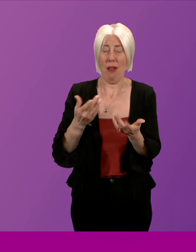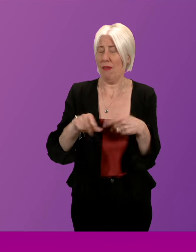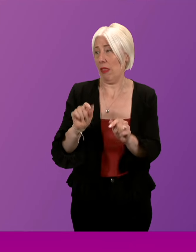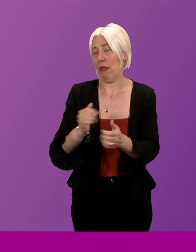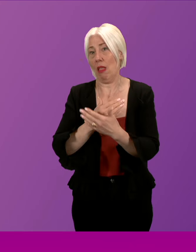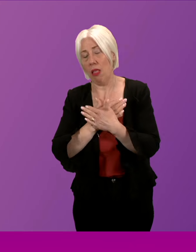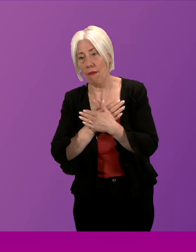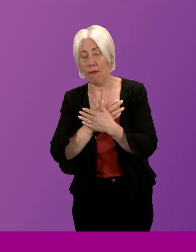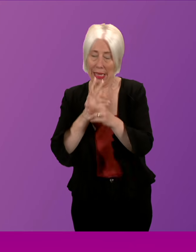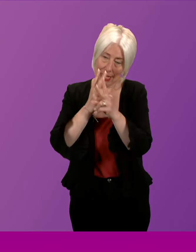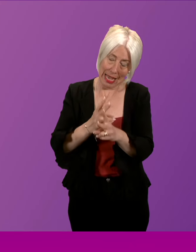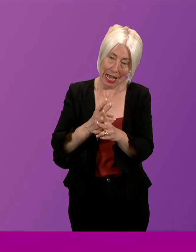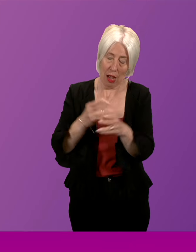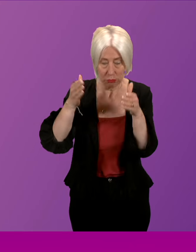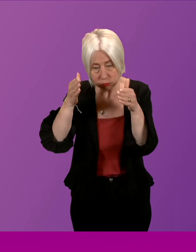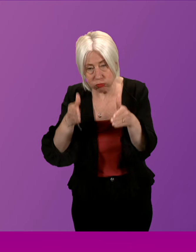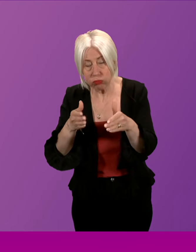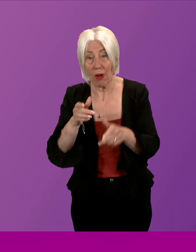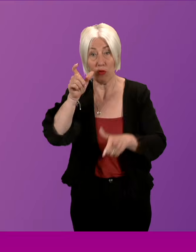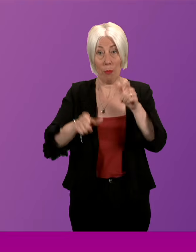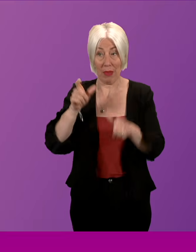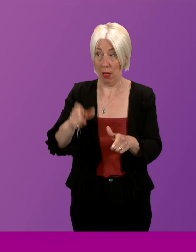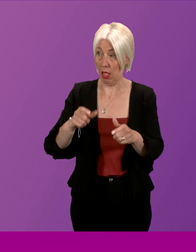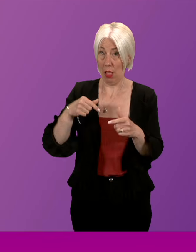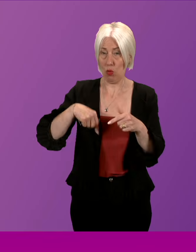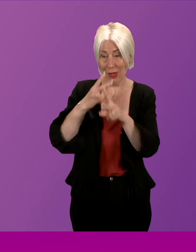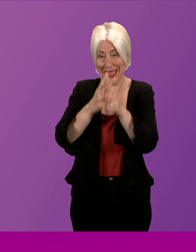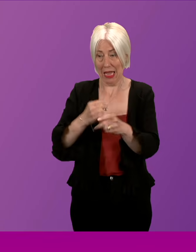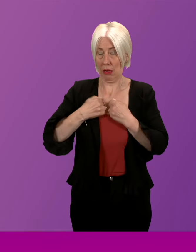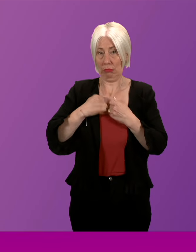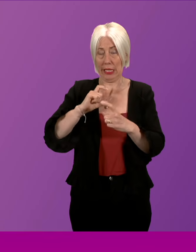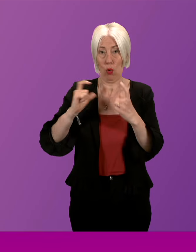care and attention of carers in our community, we literally could not provide the support that carers provide to individuals in our community. Carers week